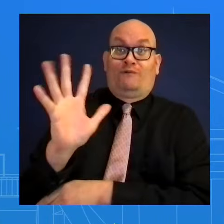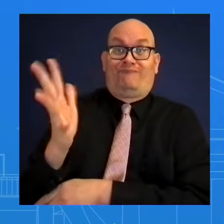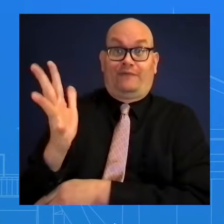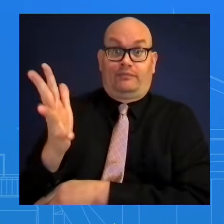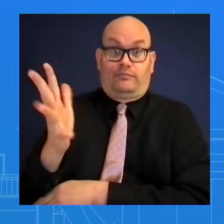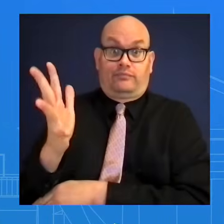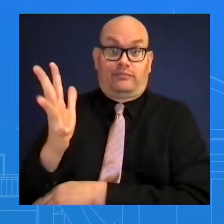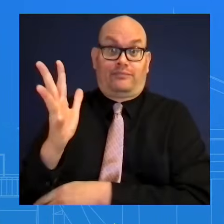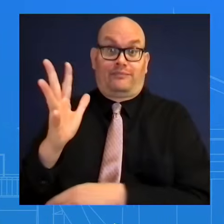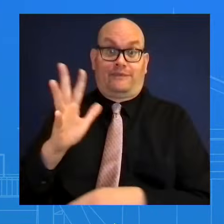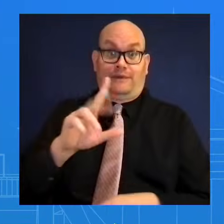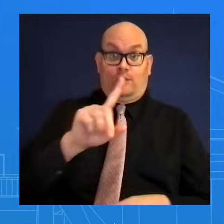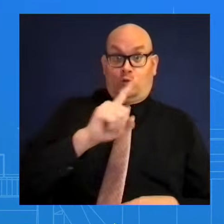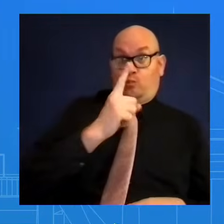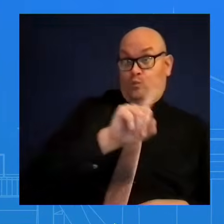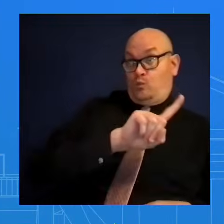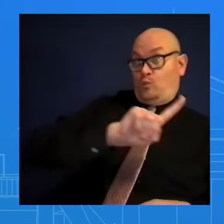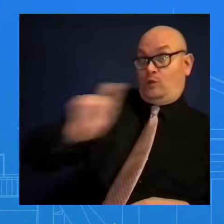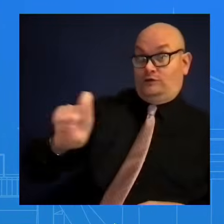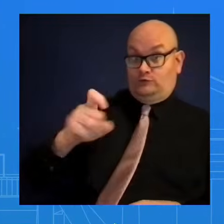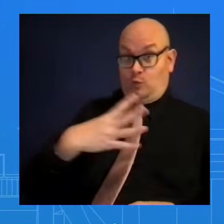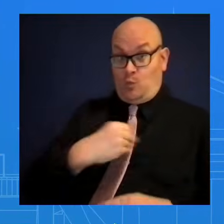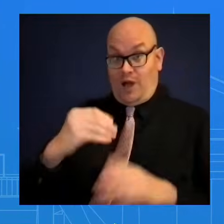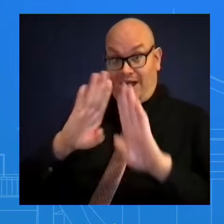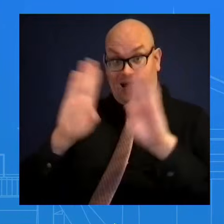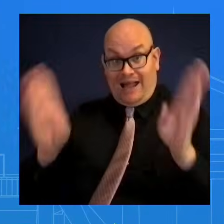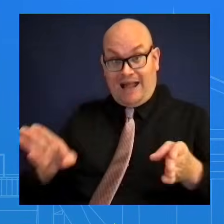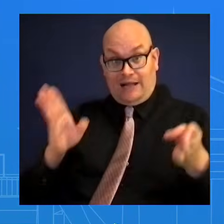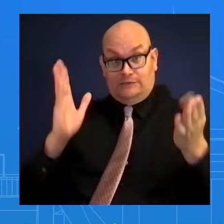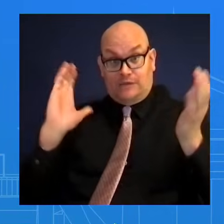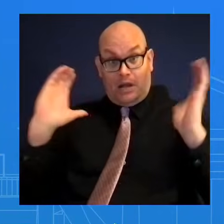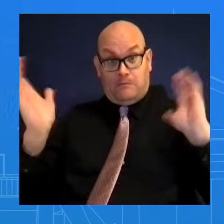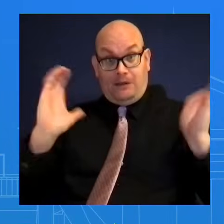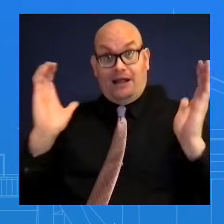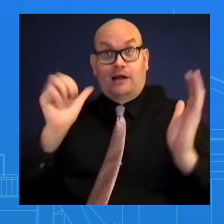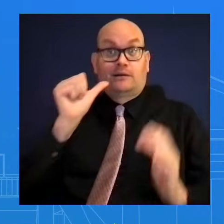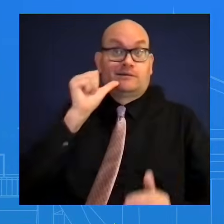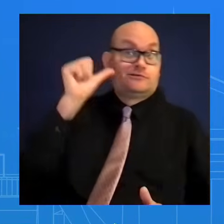understanding Republicans had asked and received work requirements during the Clinton years?